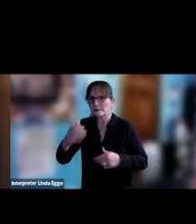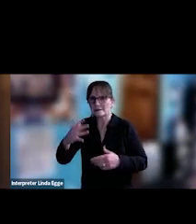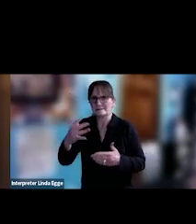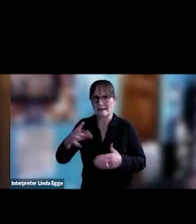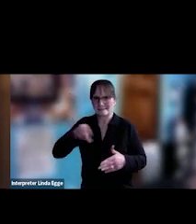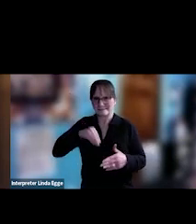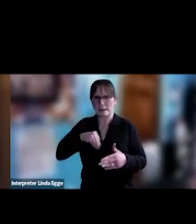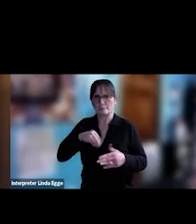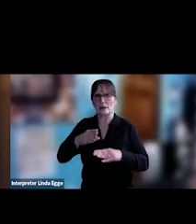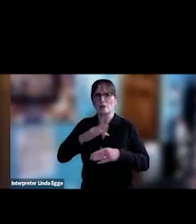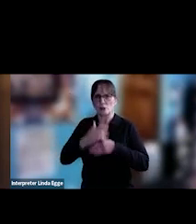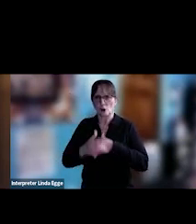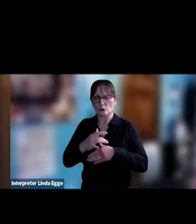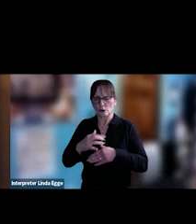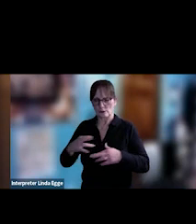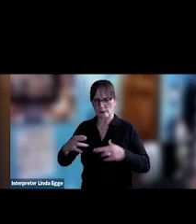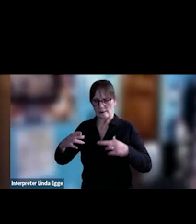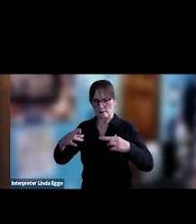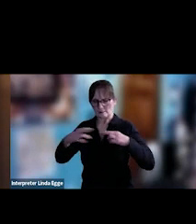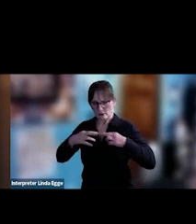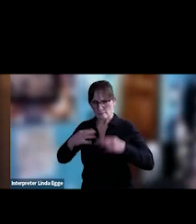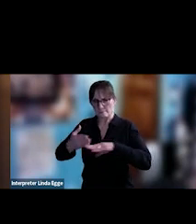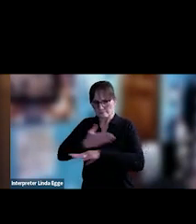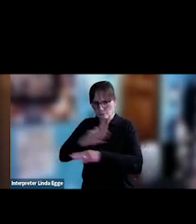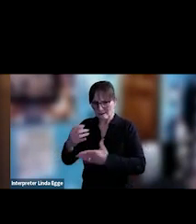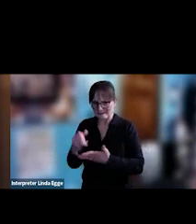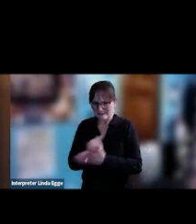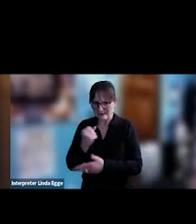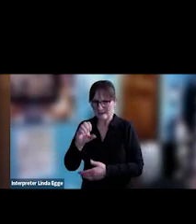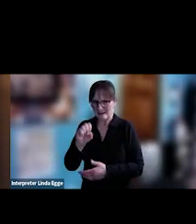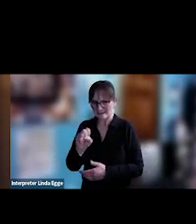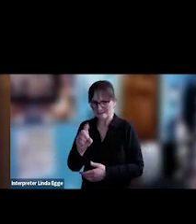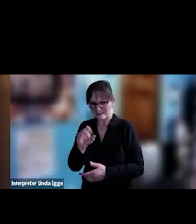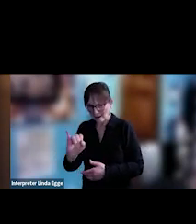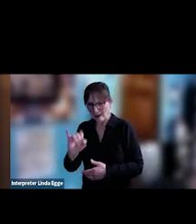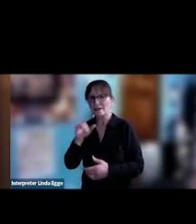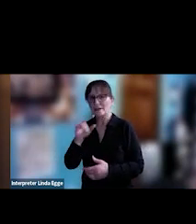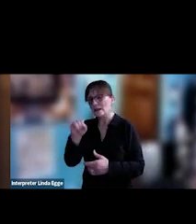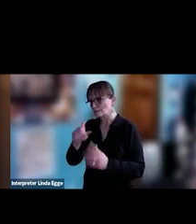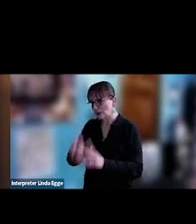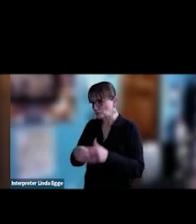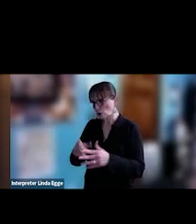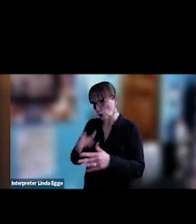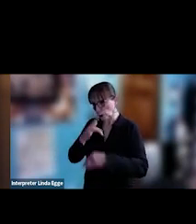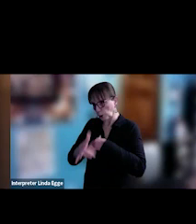before receiving SSDI. So if they start with receiving early retirement now,